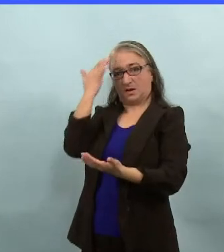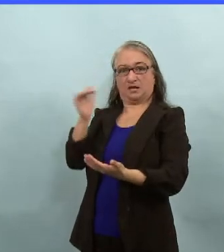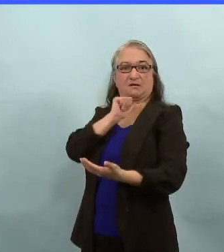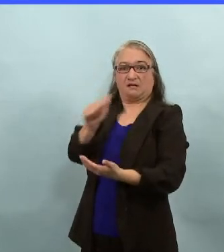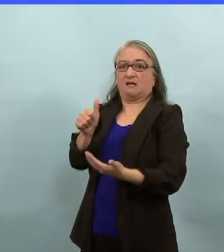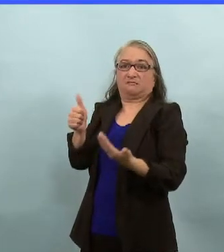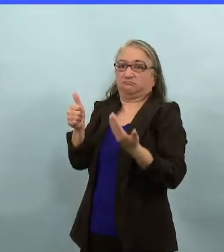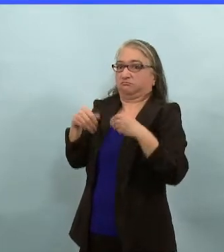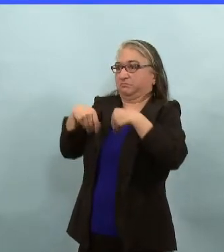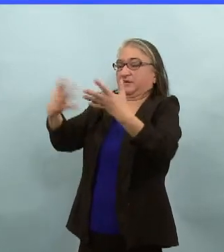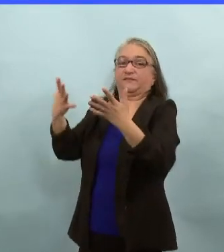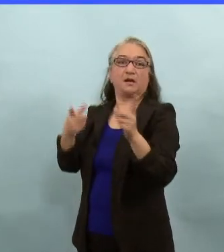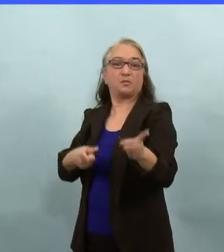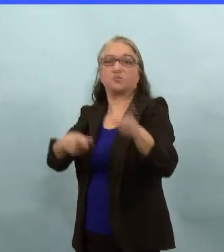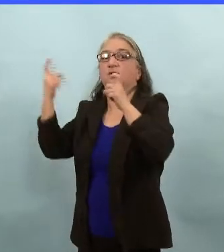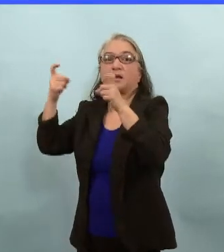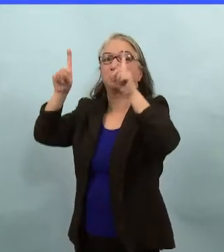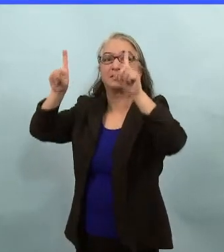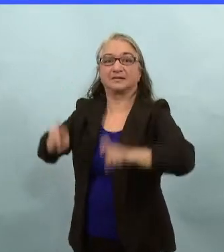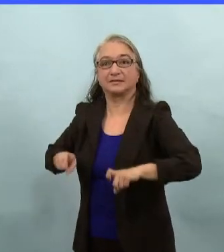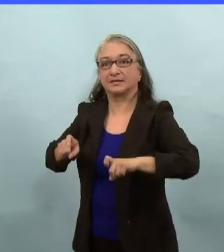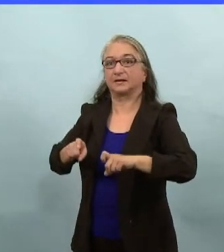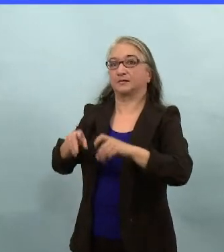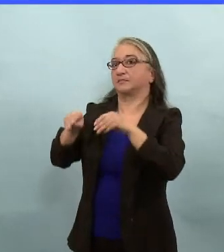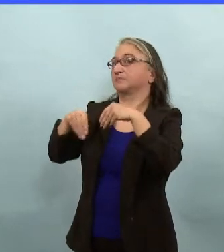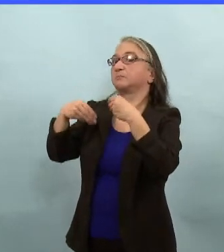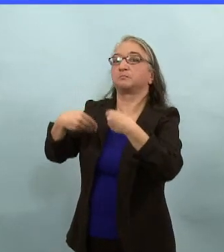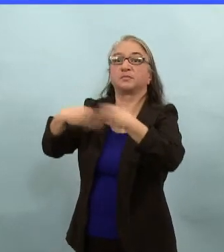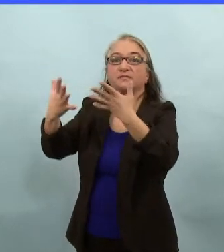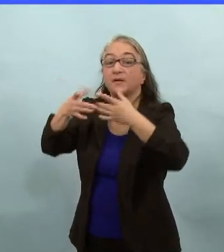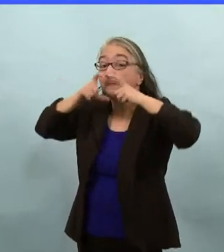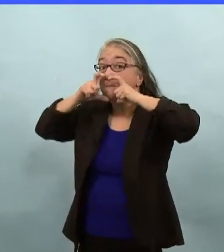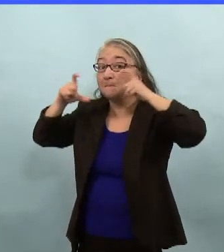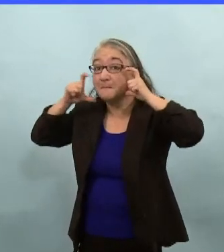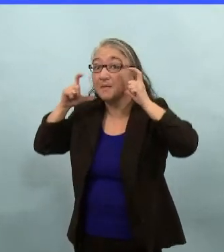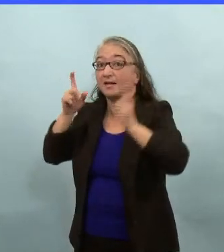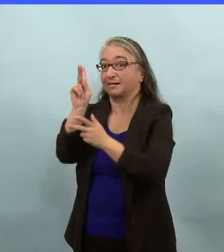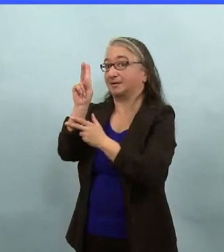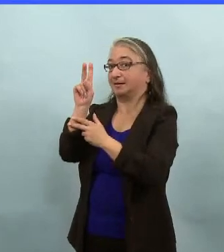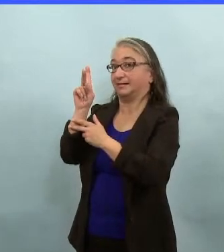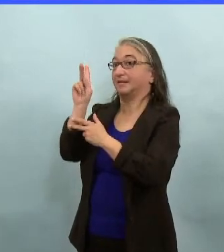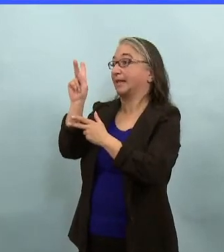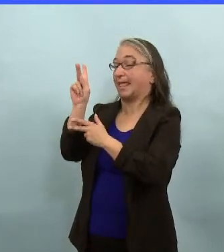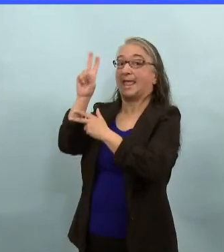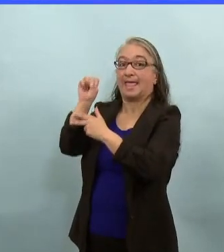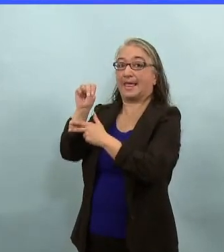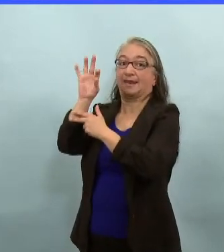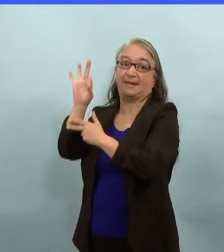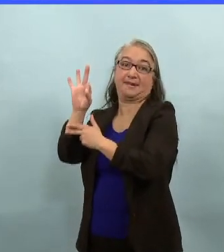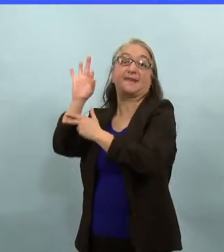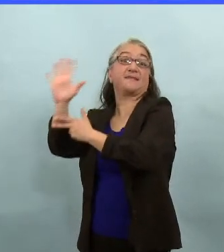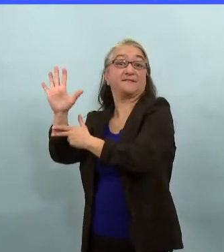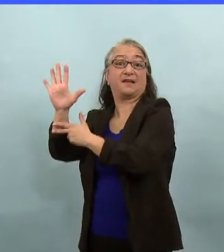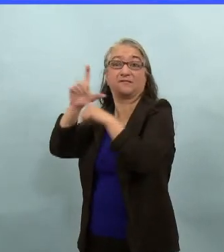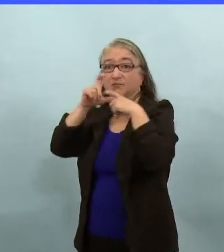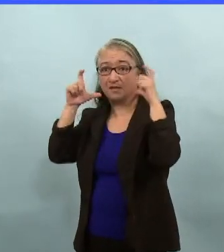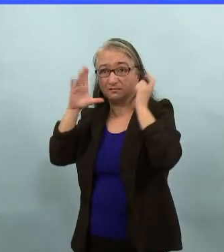n 95's to the average manitoban so just on the uh the rapid tests we know that uh we have asked for